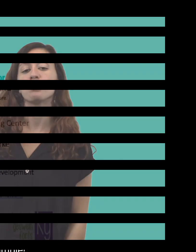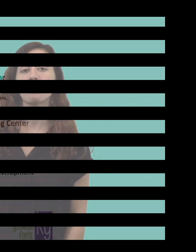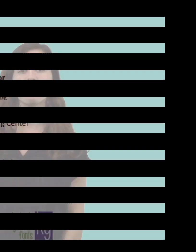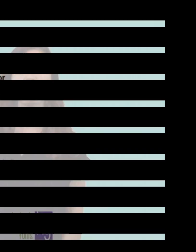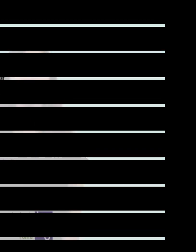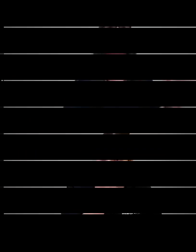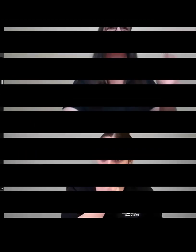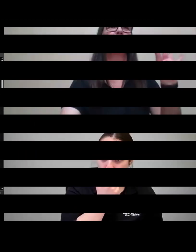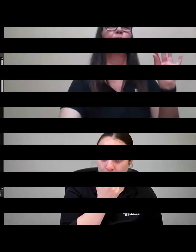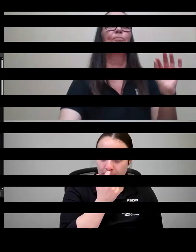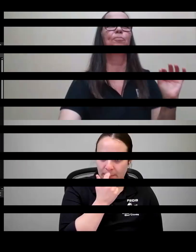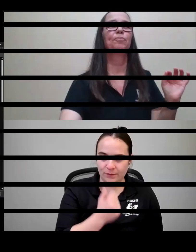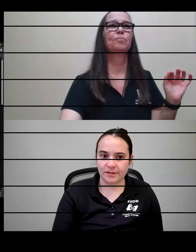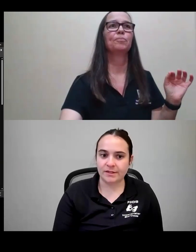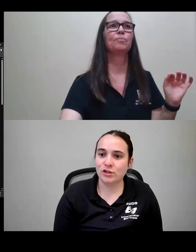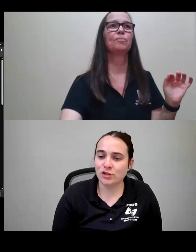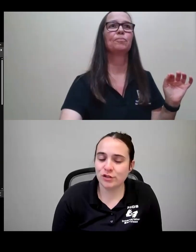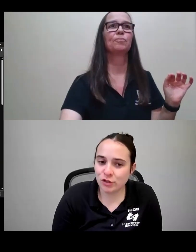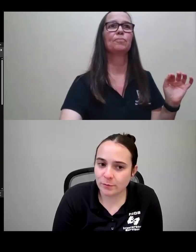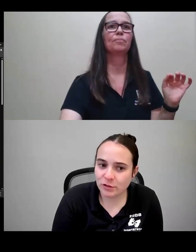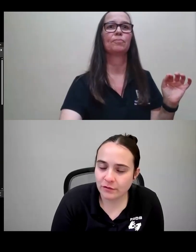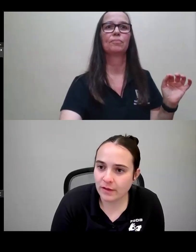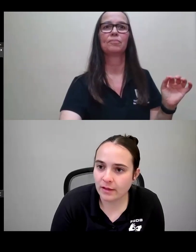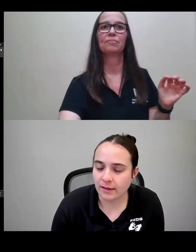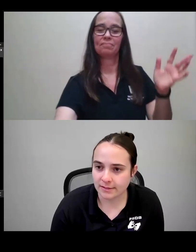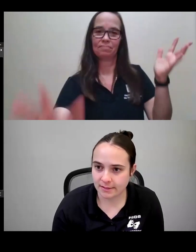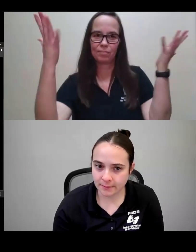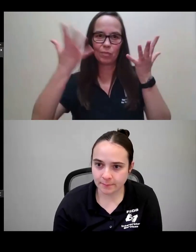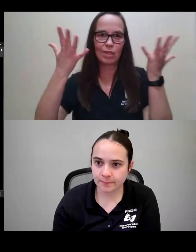So, the teachers description of that lesson.